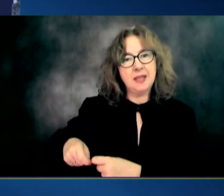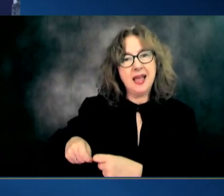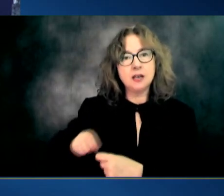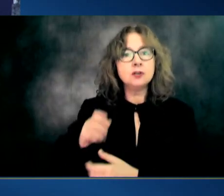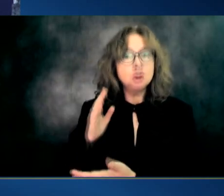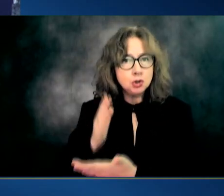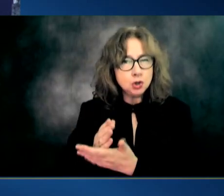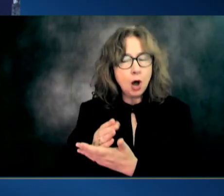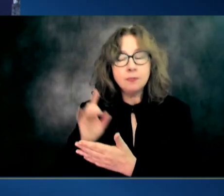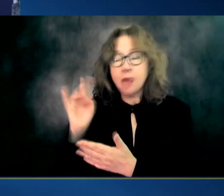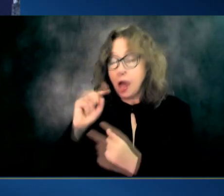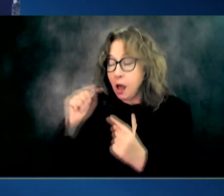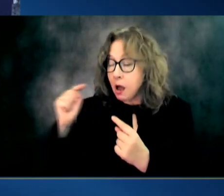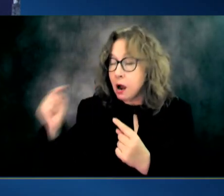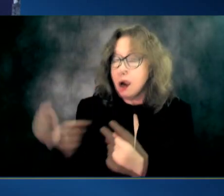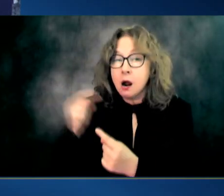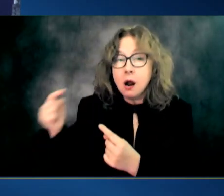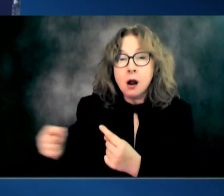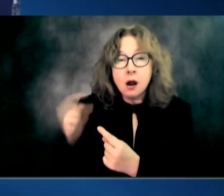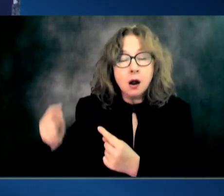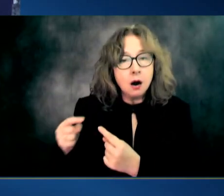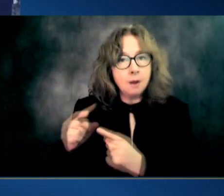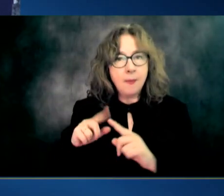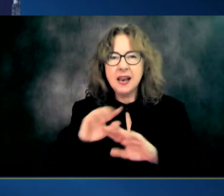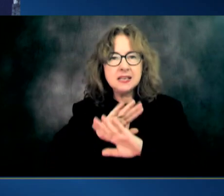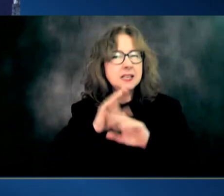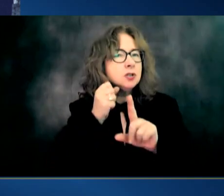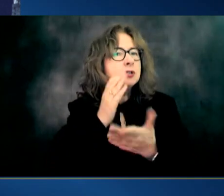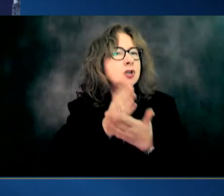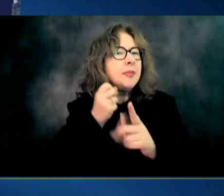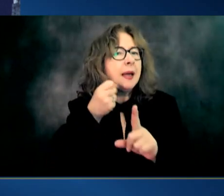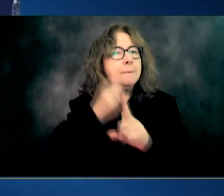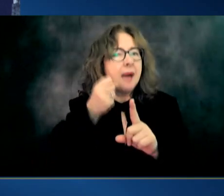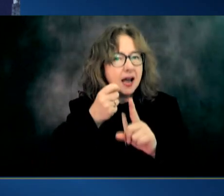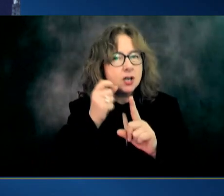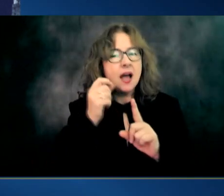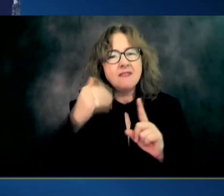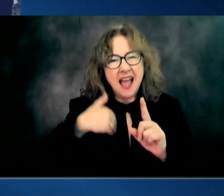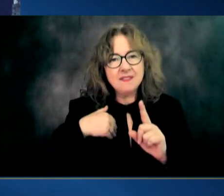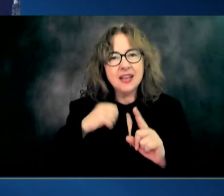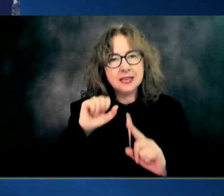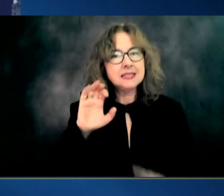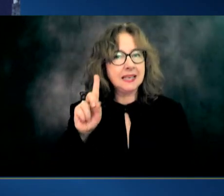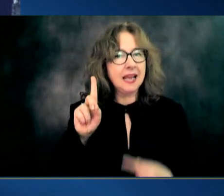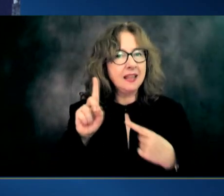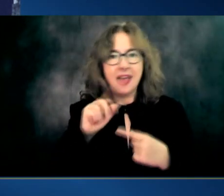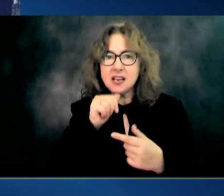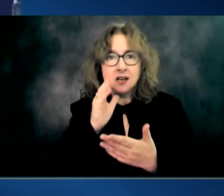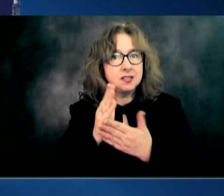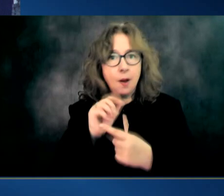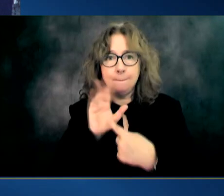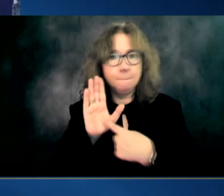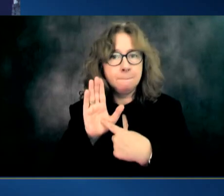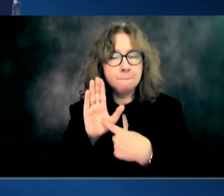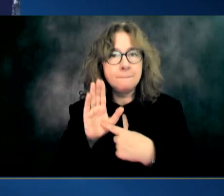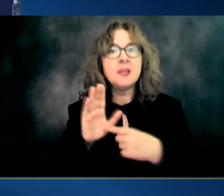but it didn't stop the impact of the disease. And then that transitions into the mental health.